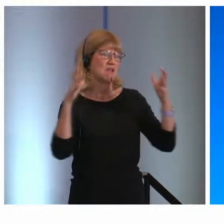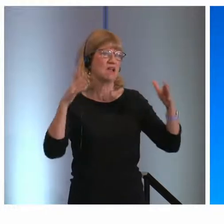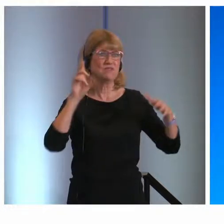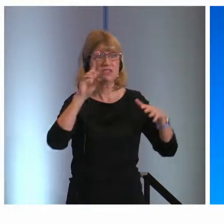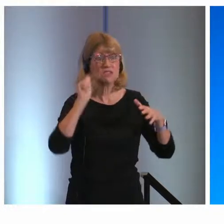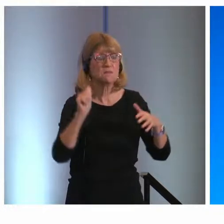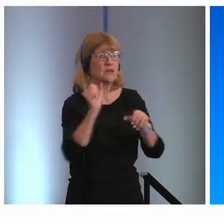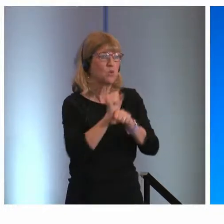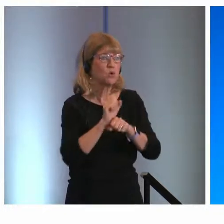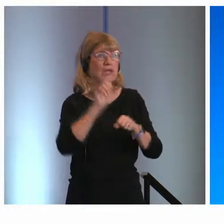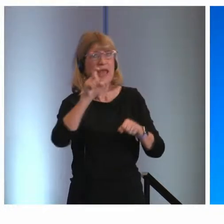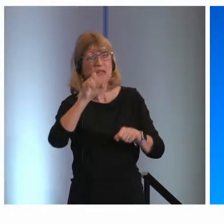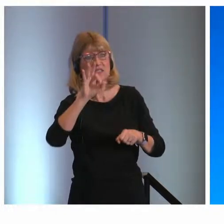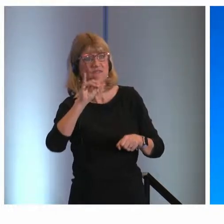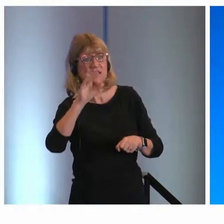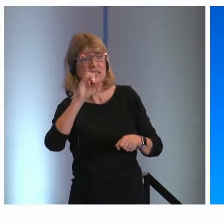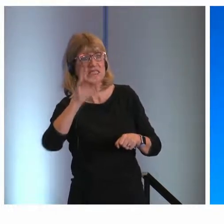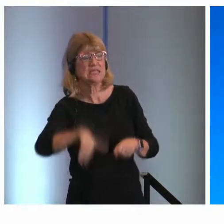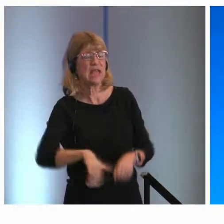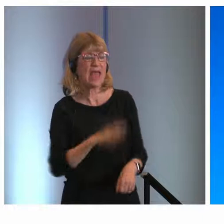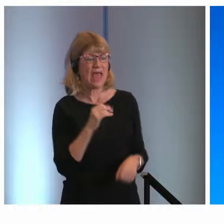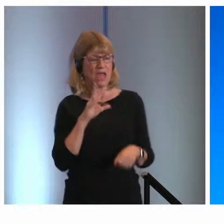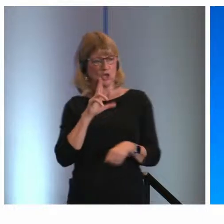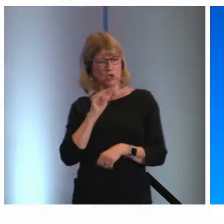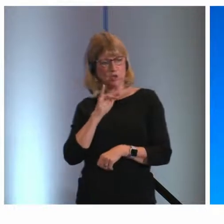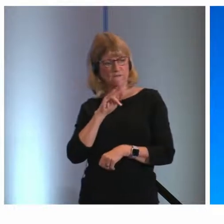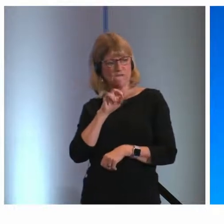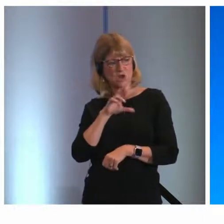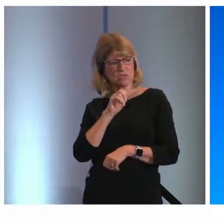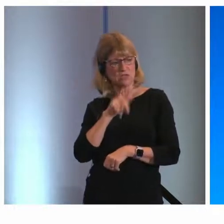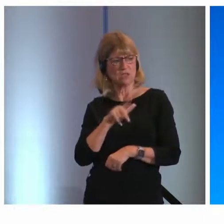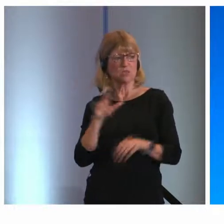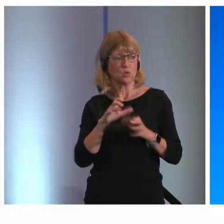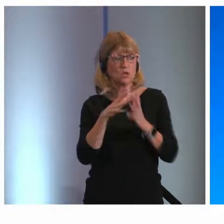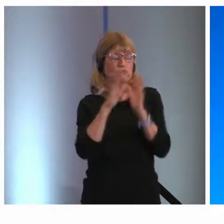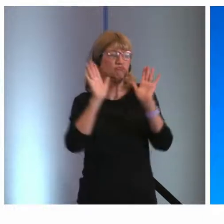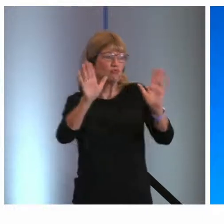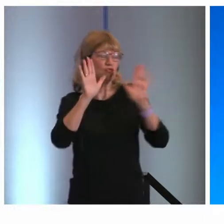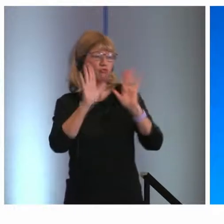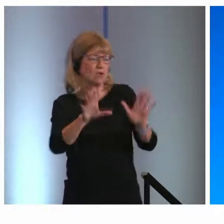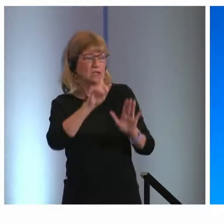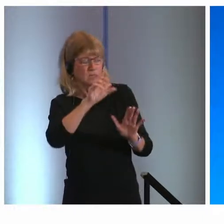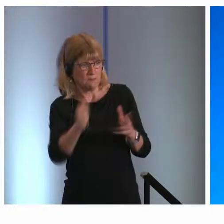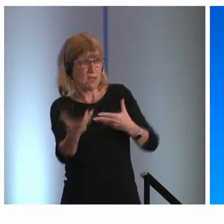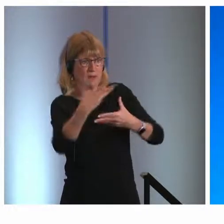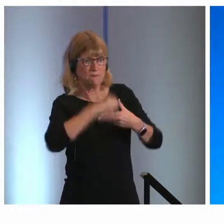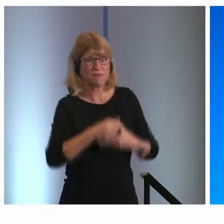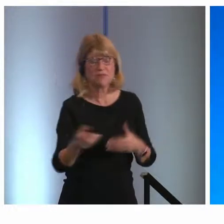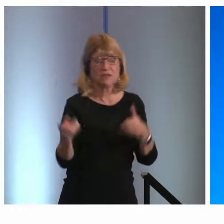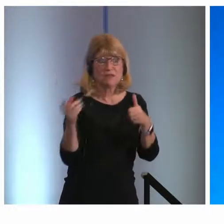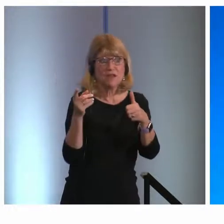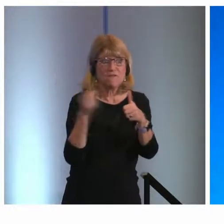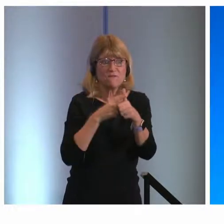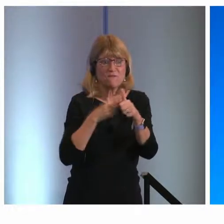did it, on the comcast, Tom has presented at CSUN conference in the past and great accessibility they're doing with Xfinity, and on the universal side of the house,